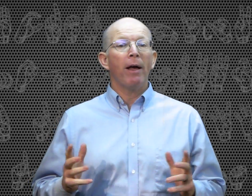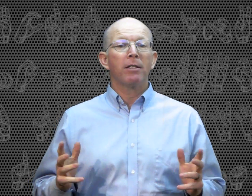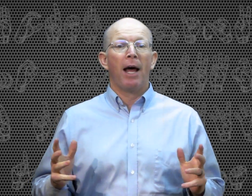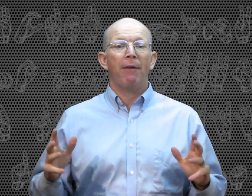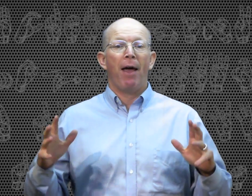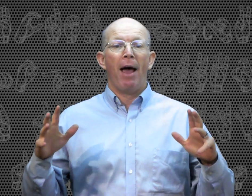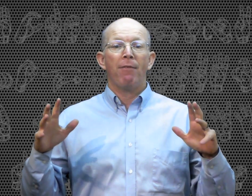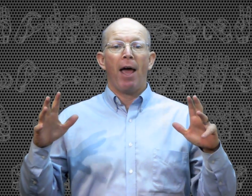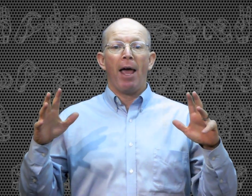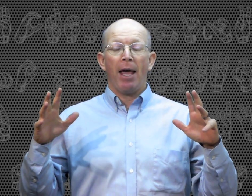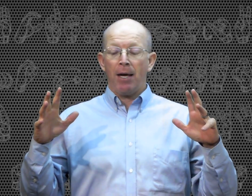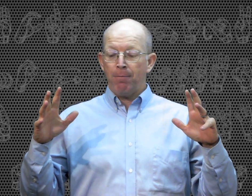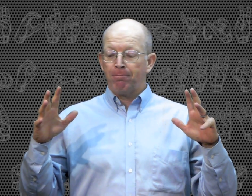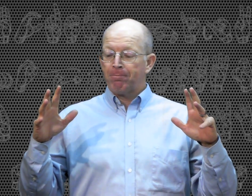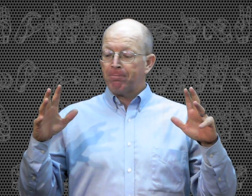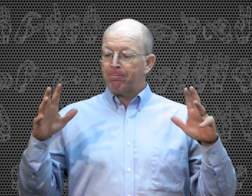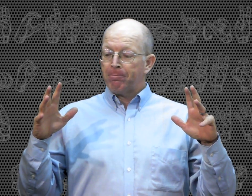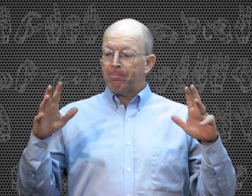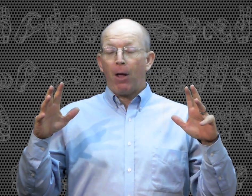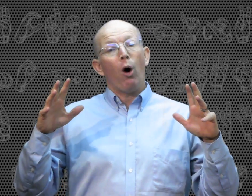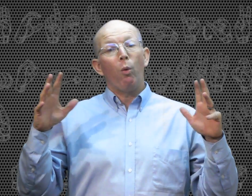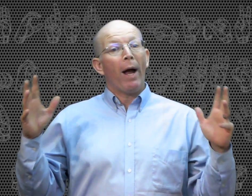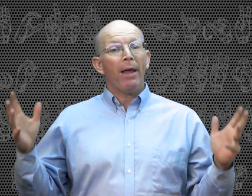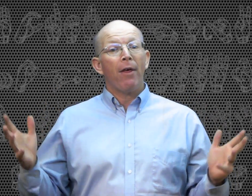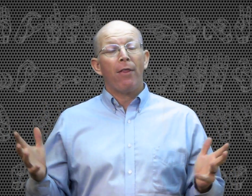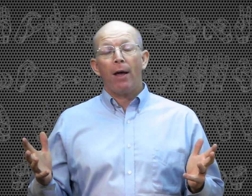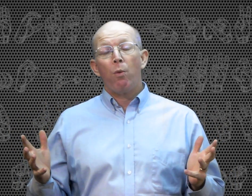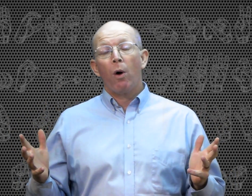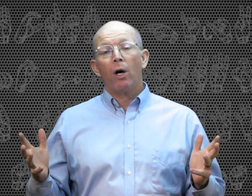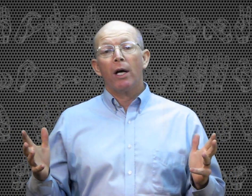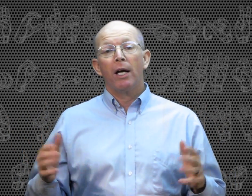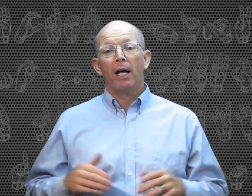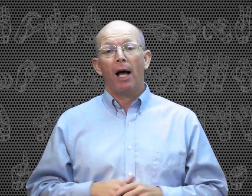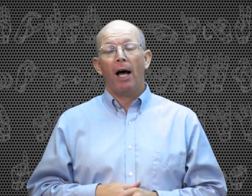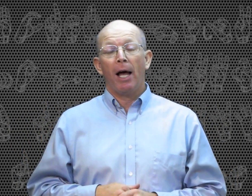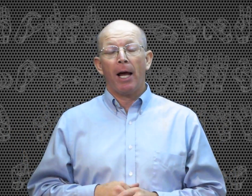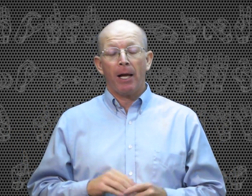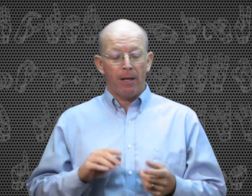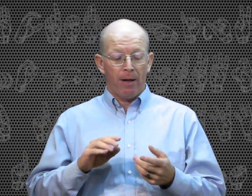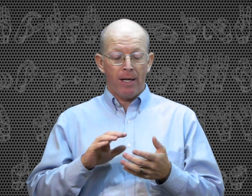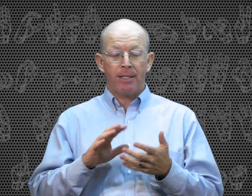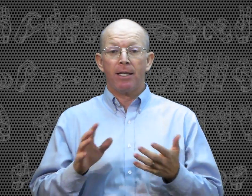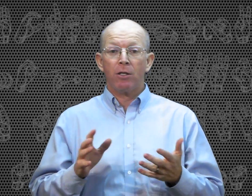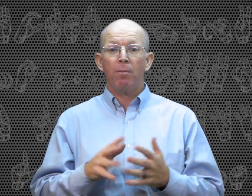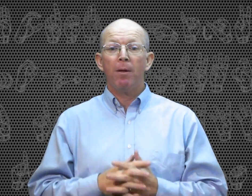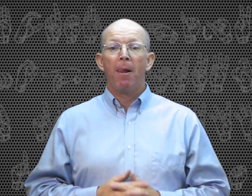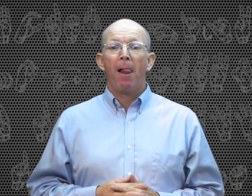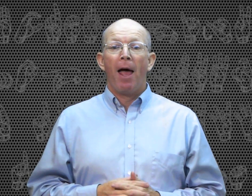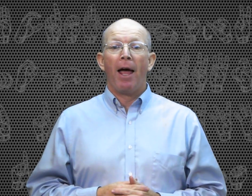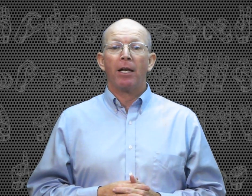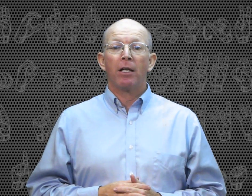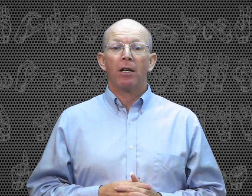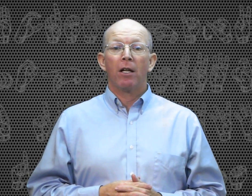So pronouns kind of have a way that they work. A system.